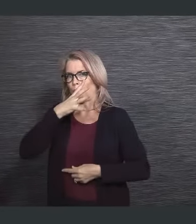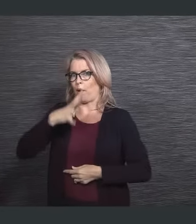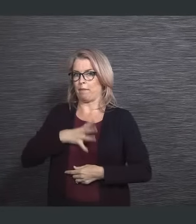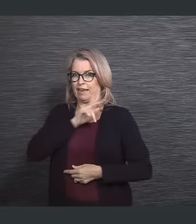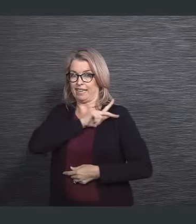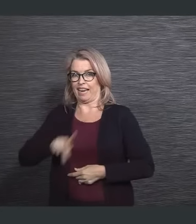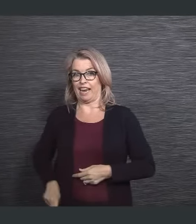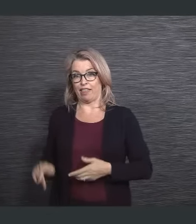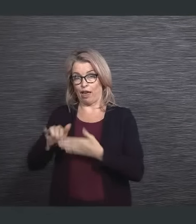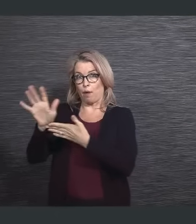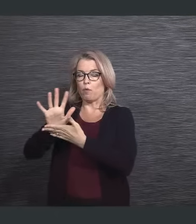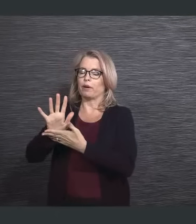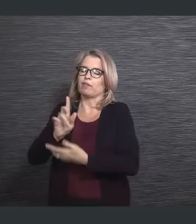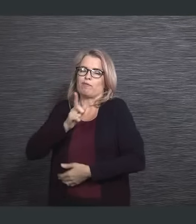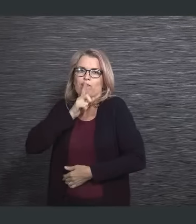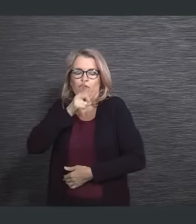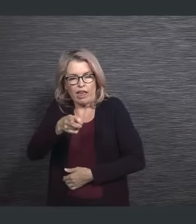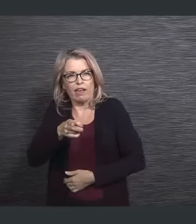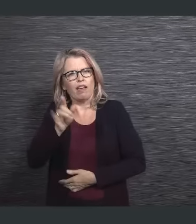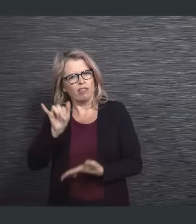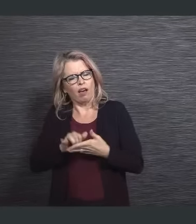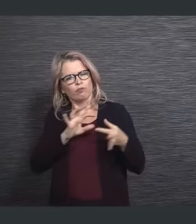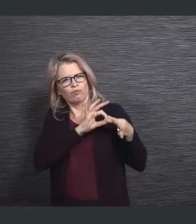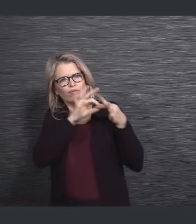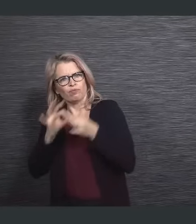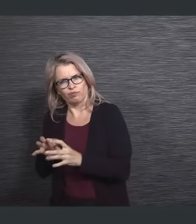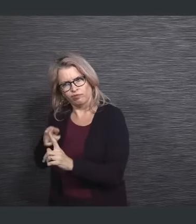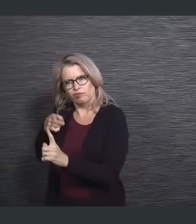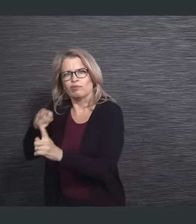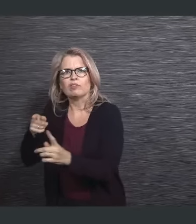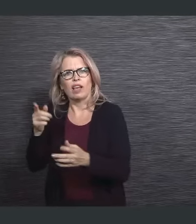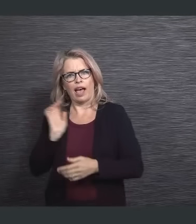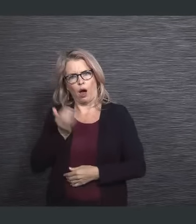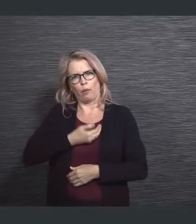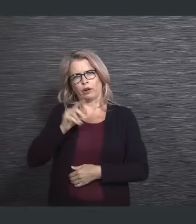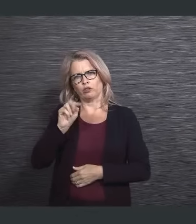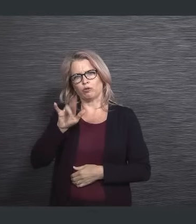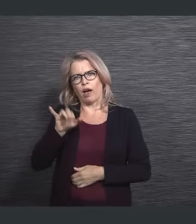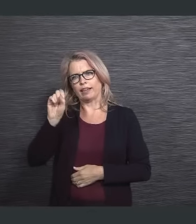and that speaks to exactly what Tri-Star and Sony want to build.